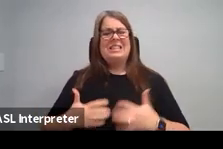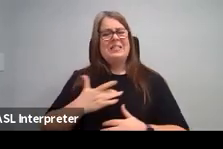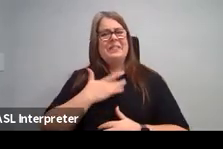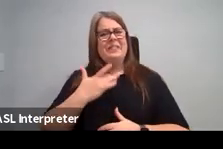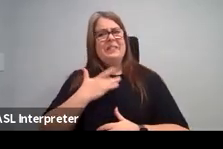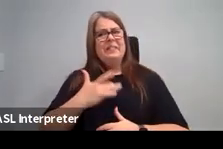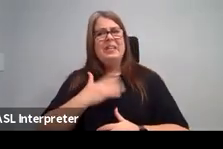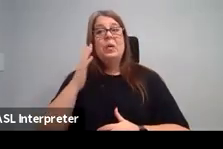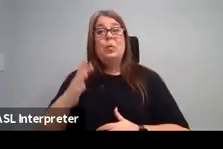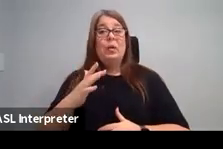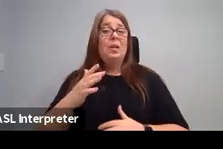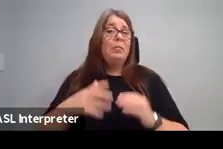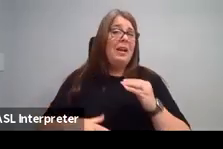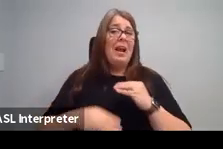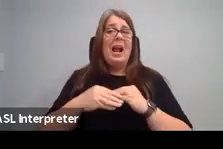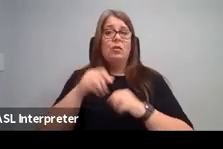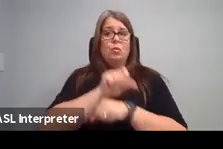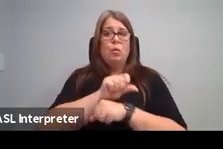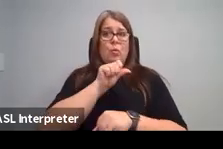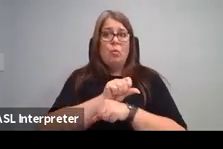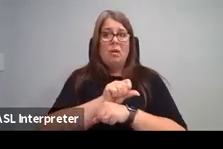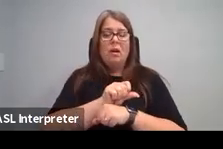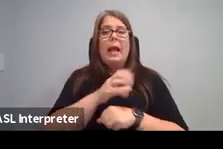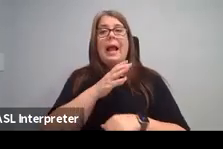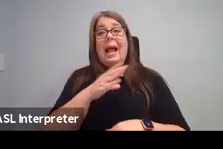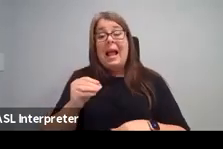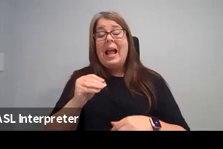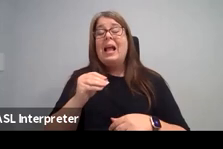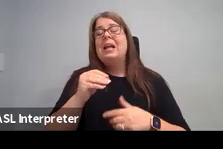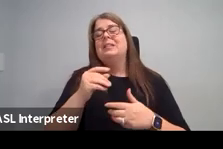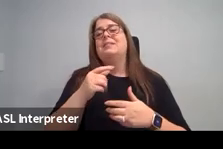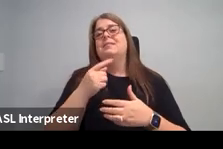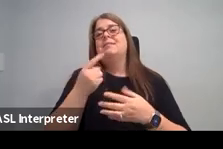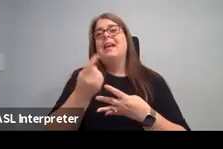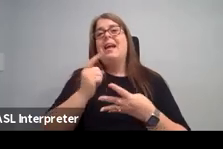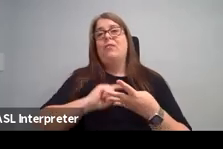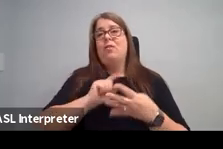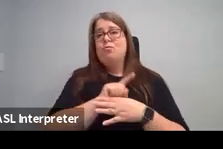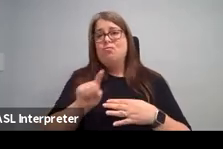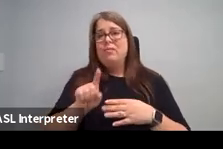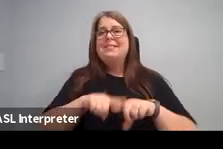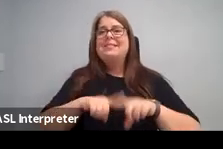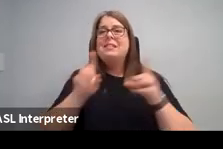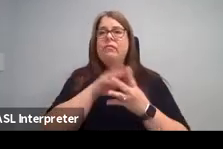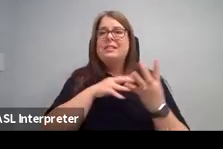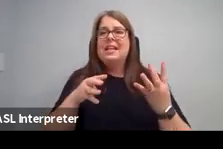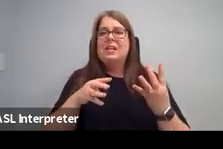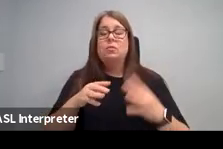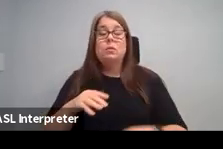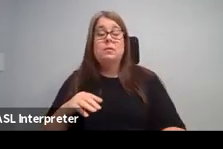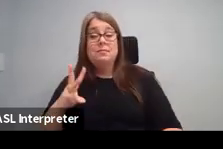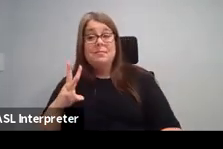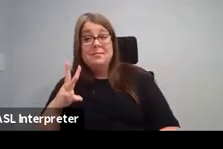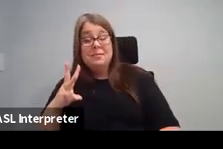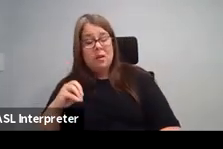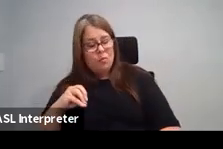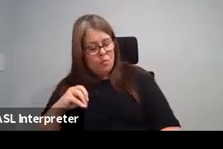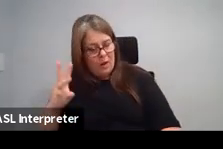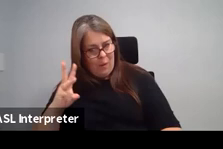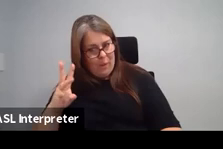Allison Frenzel : Wow. Okay, so that is confusing for the second half of the question. So I can't speak to that because there must be some logic in terms of that.